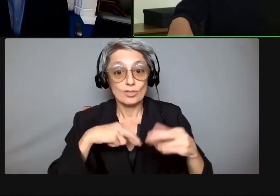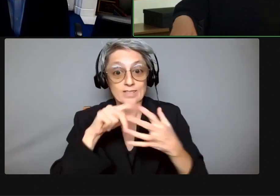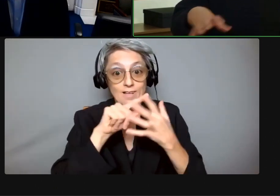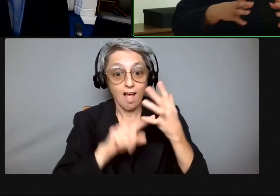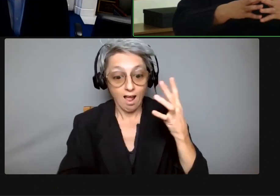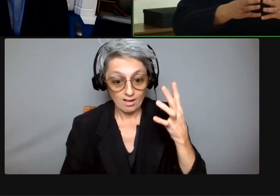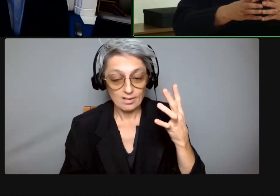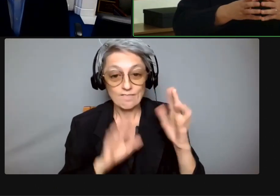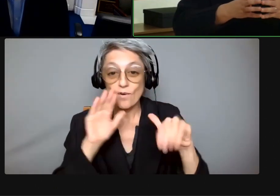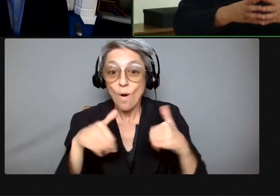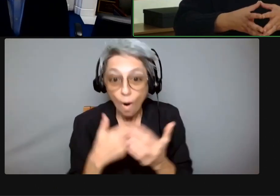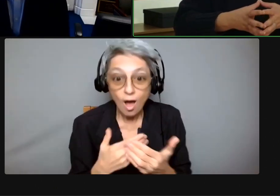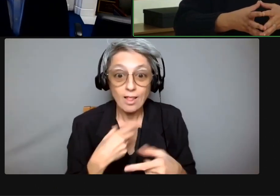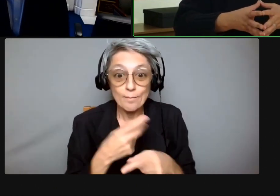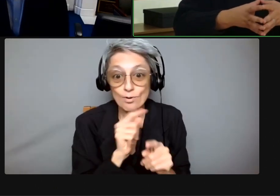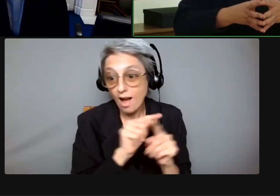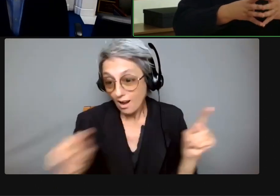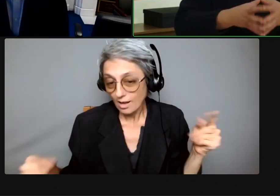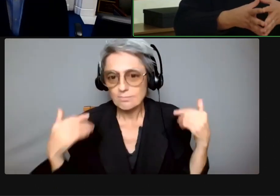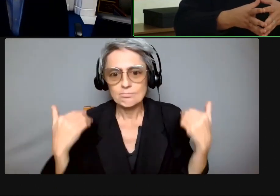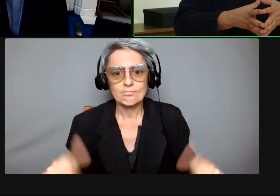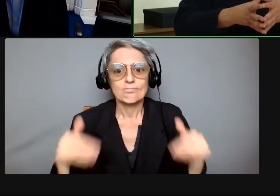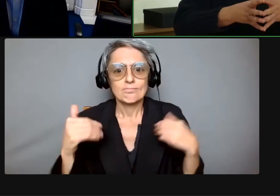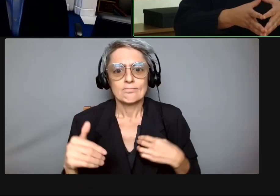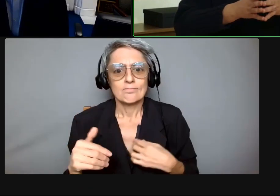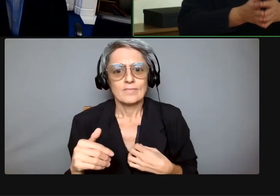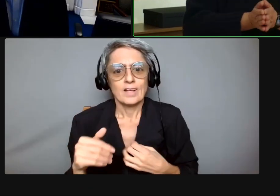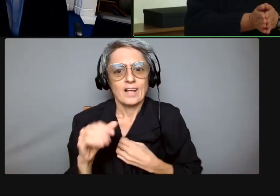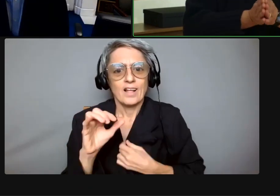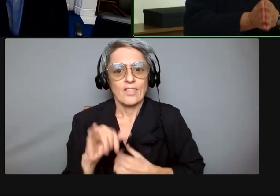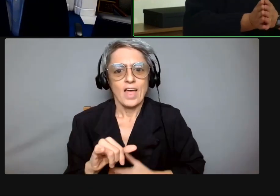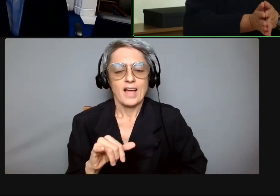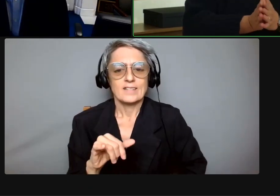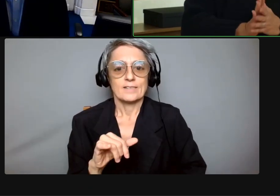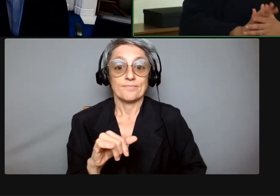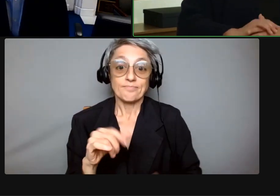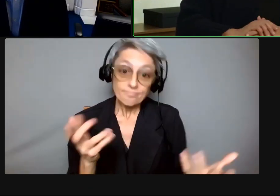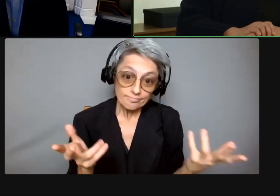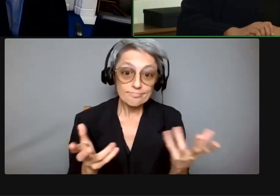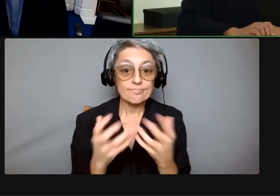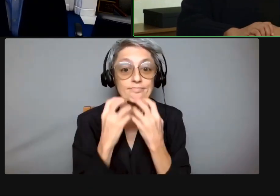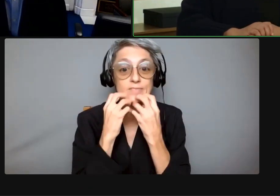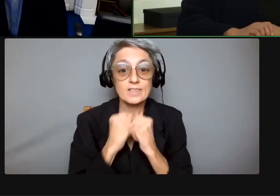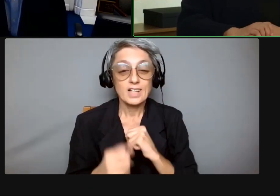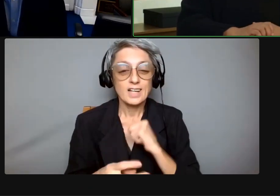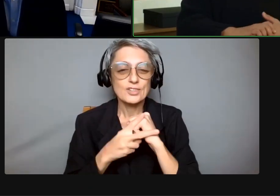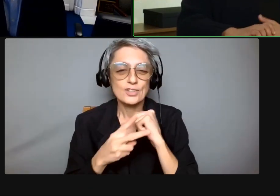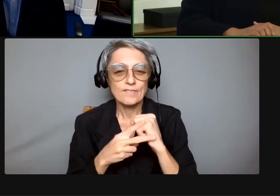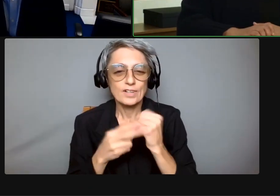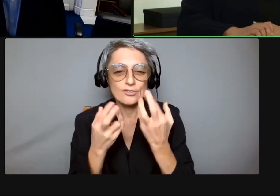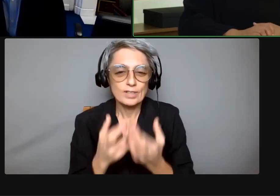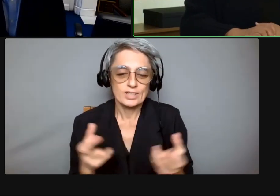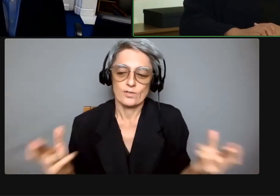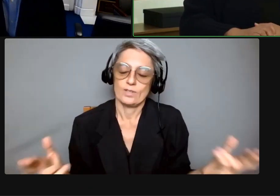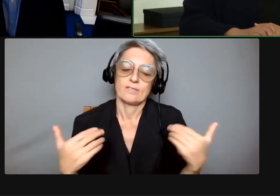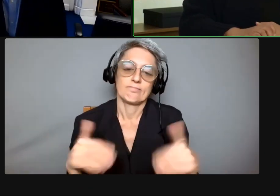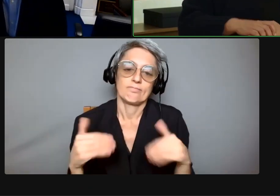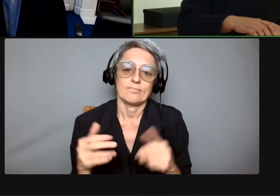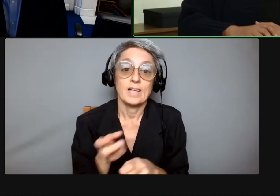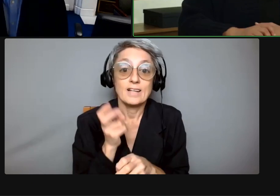that's how much resource conservation, which is incredibly important when you're making hardware, when you're making physical products,